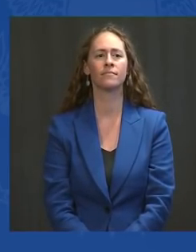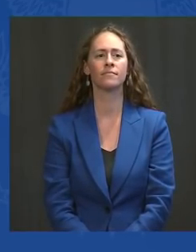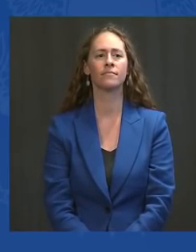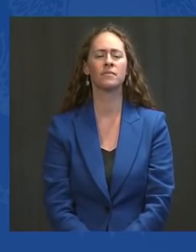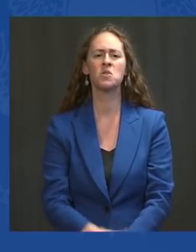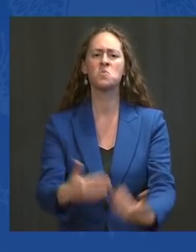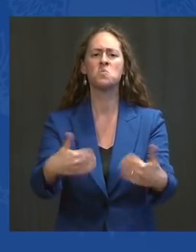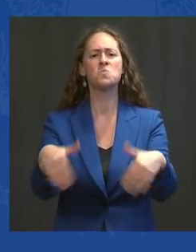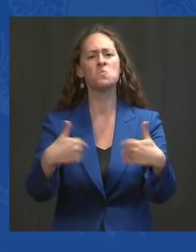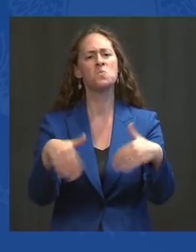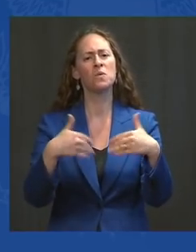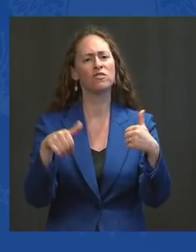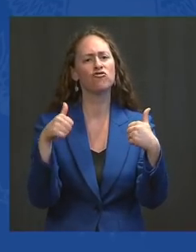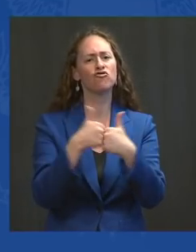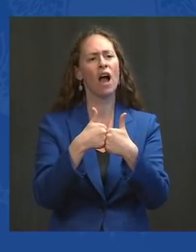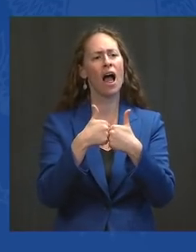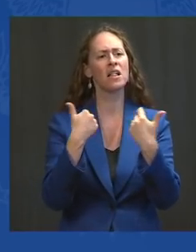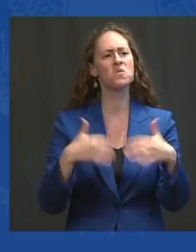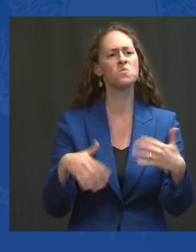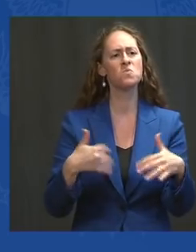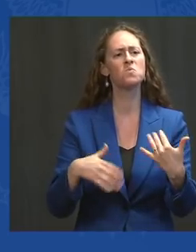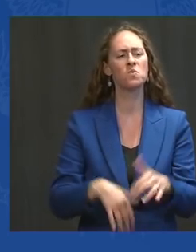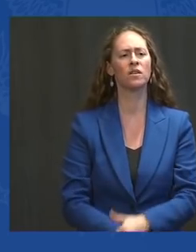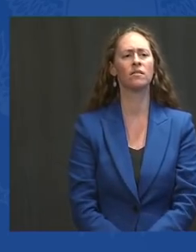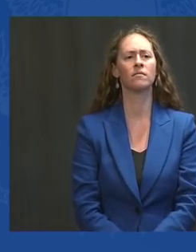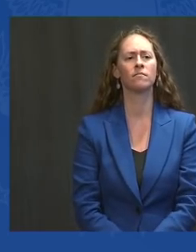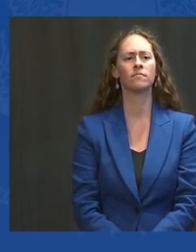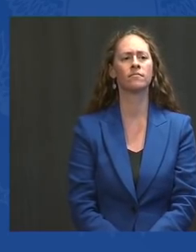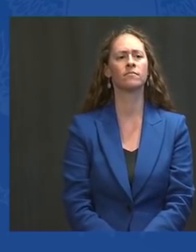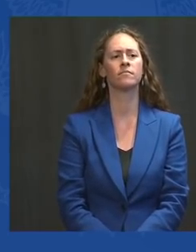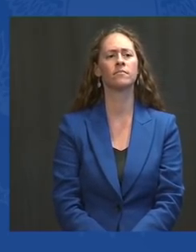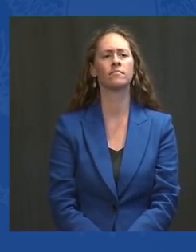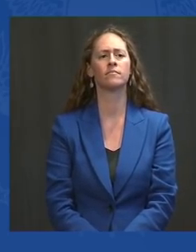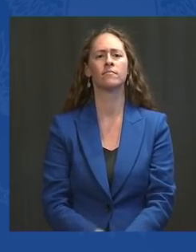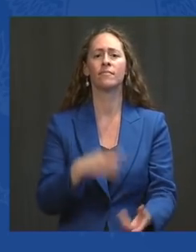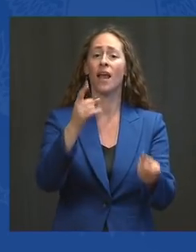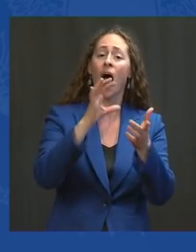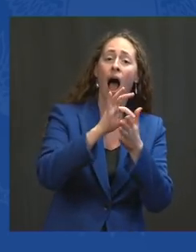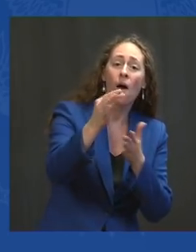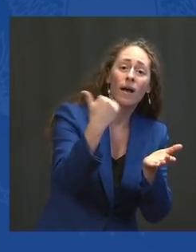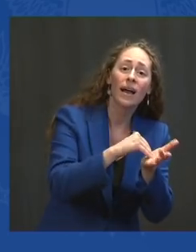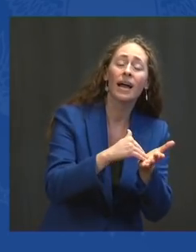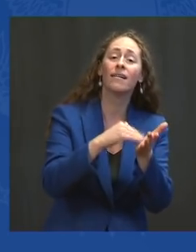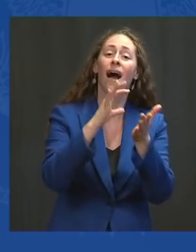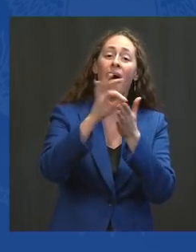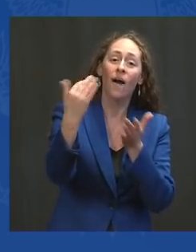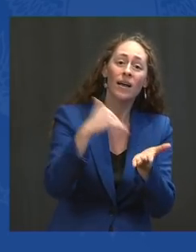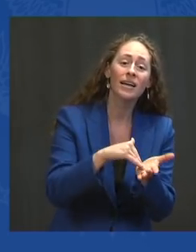Audits, recounts were conducted in Arizona, in Wisconsin.